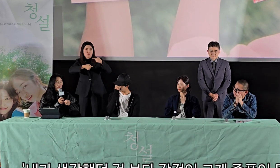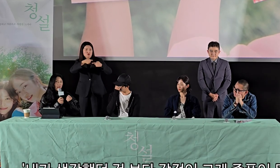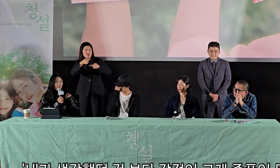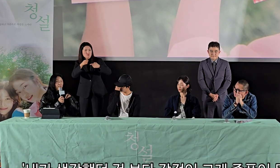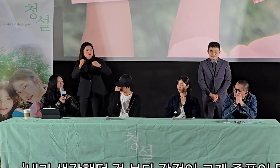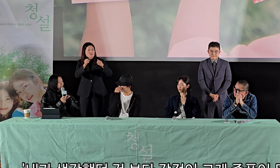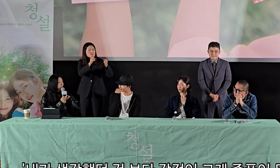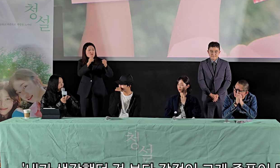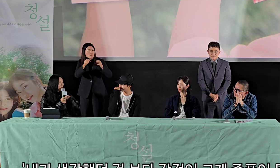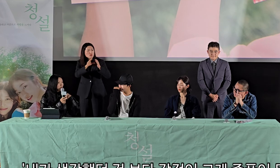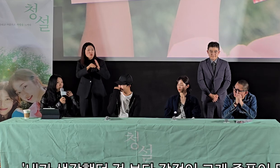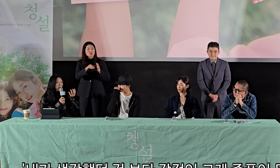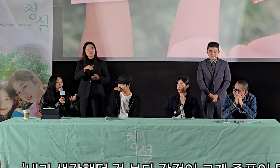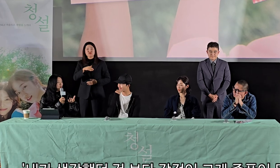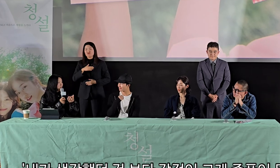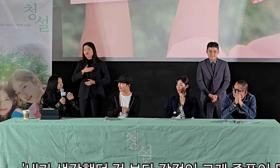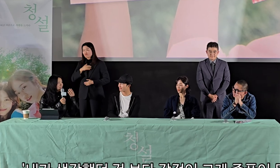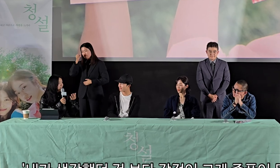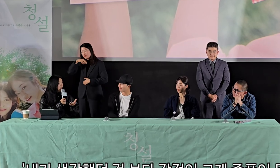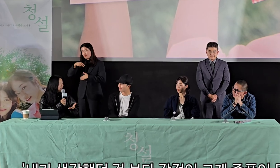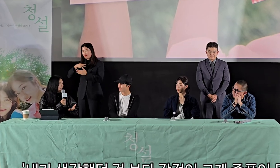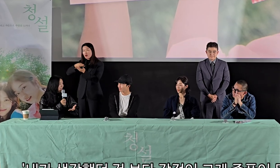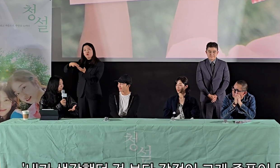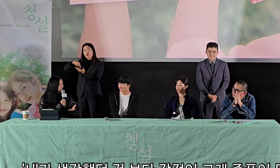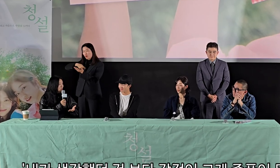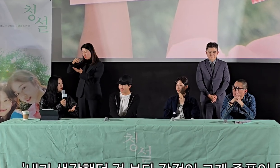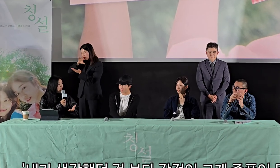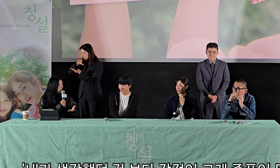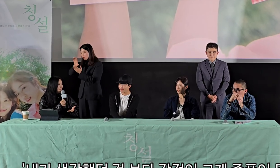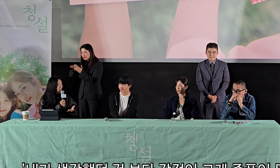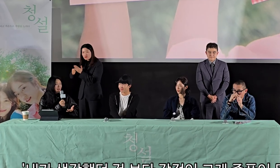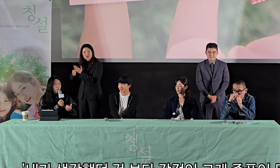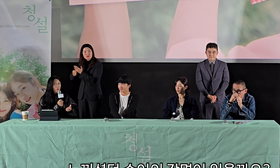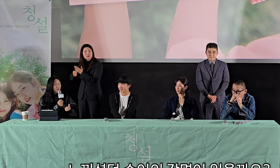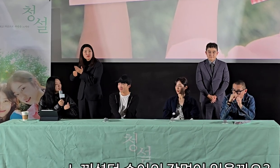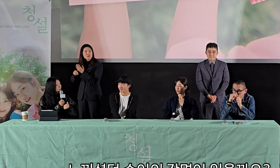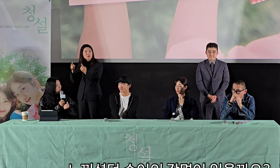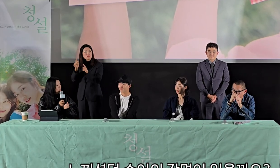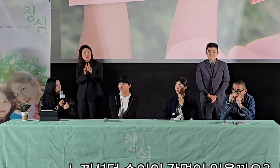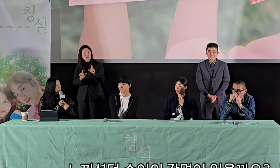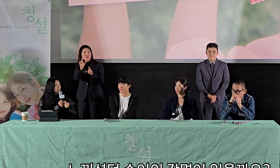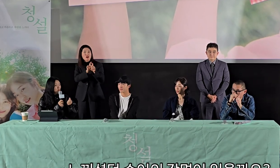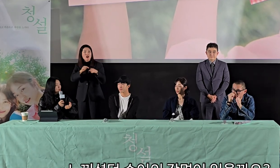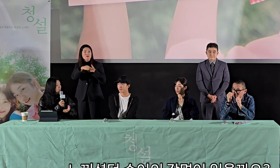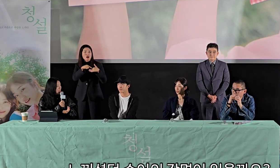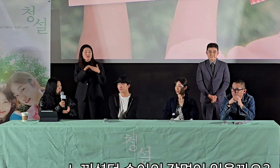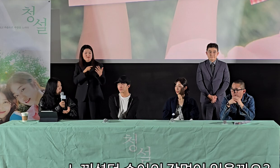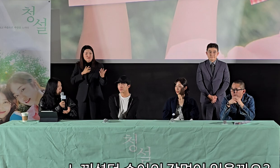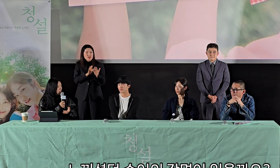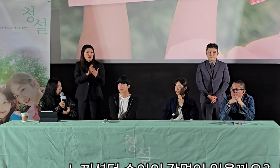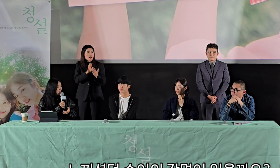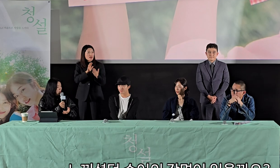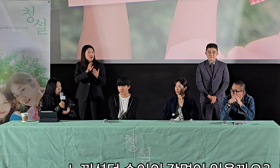'the emotions were amplified more than I expected' when saying a certain sign language line?